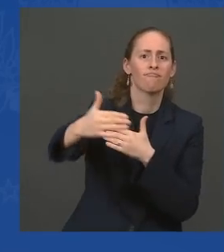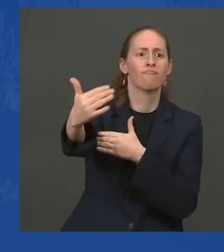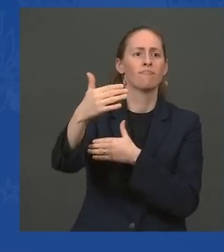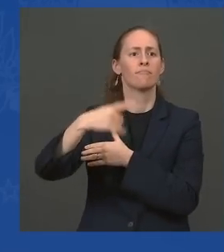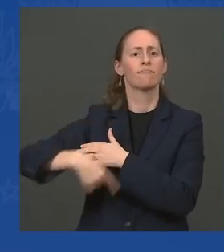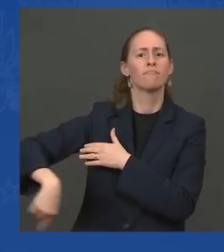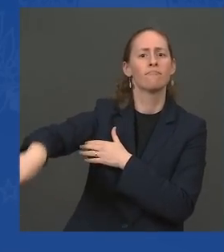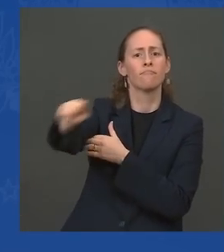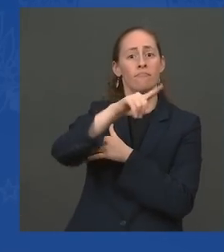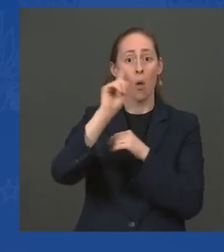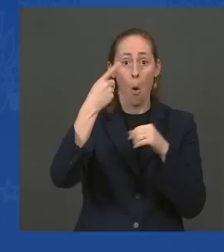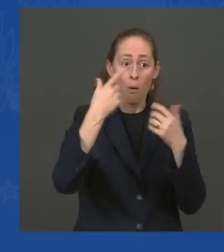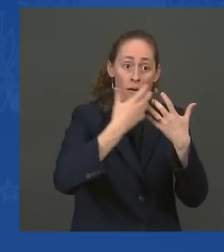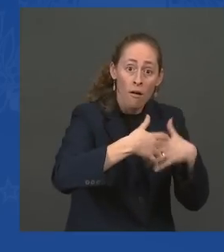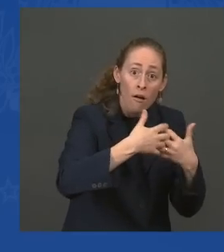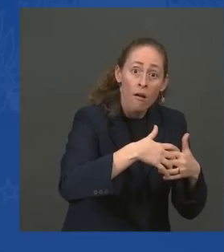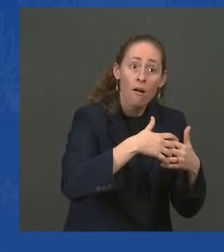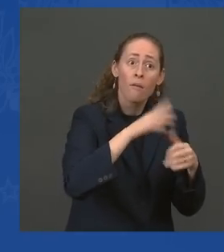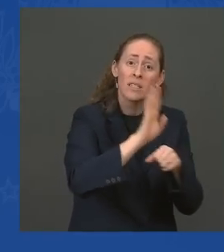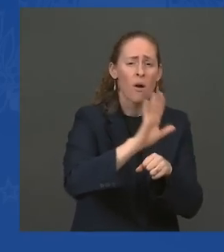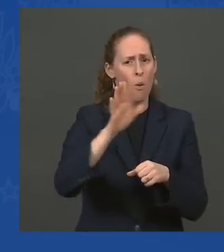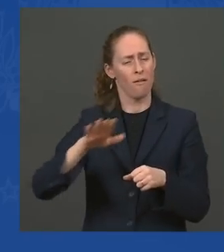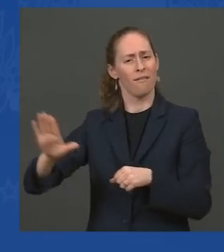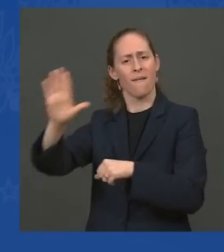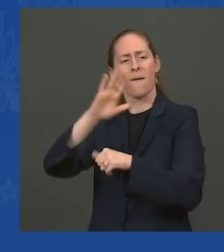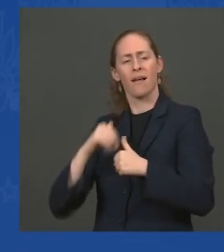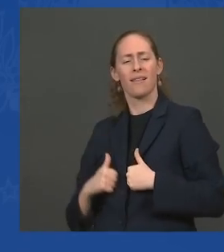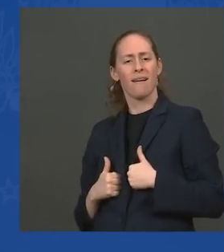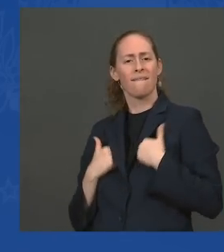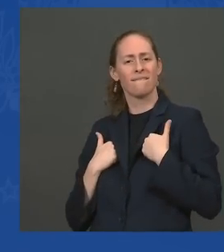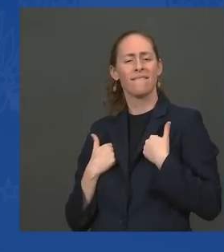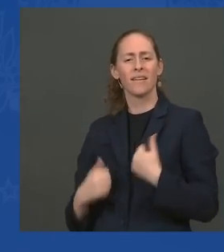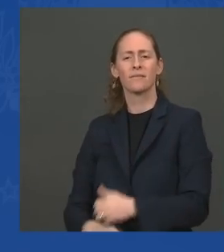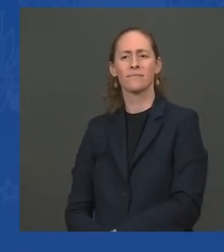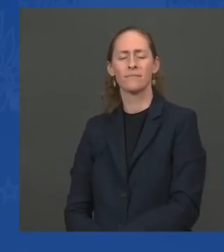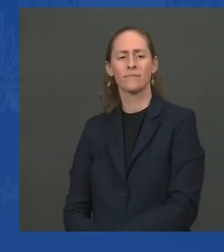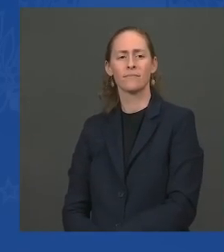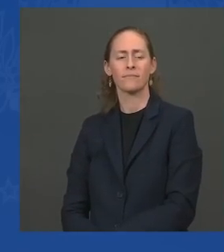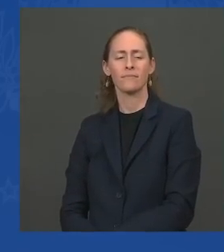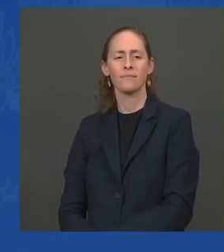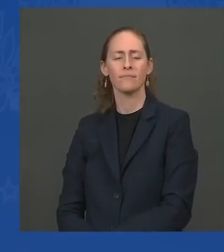is a cutting edge way of what's taking place, whether it's reusing and recycling mature